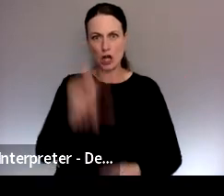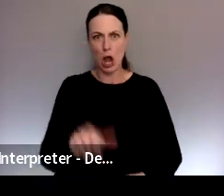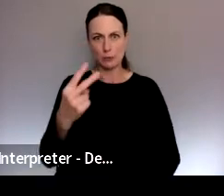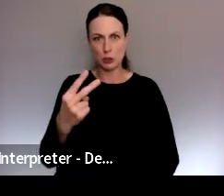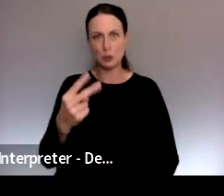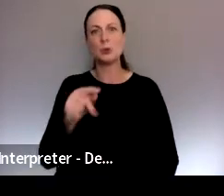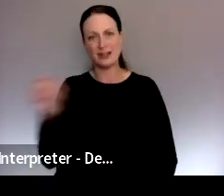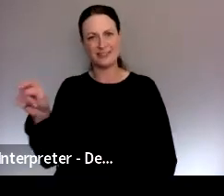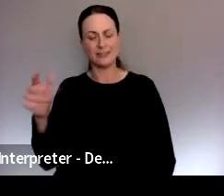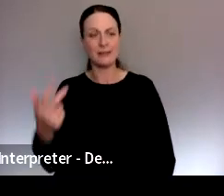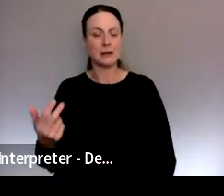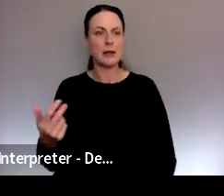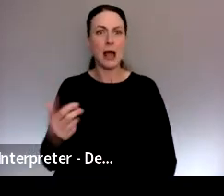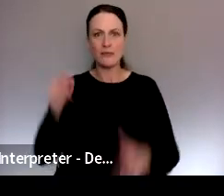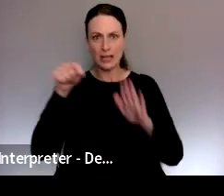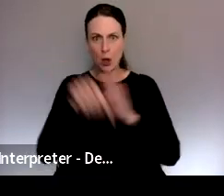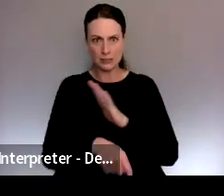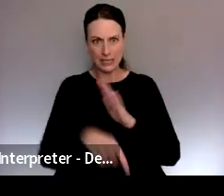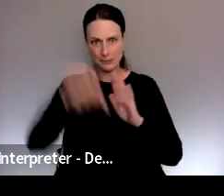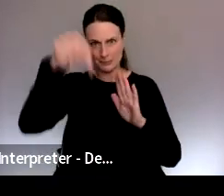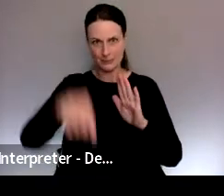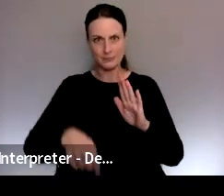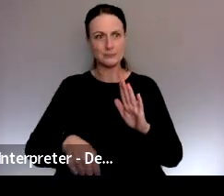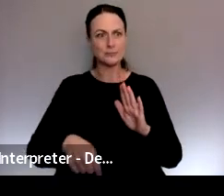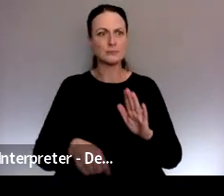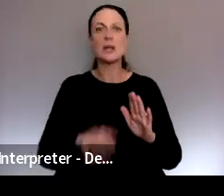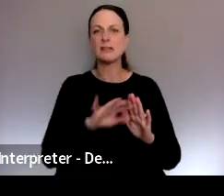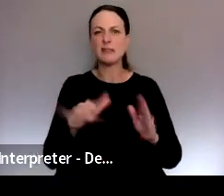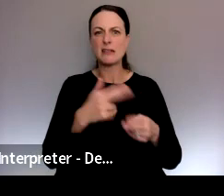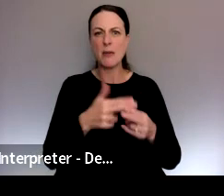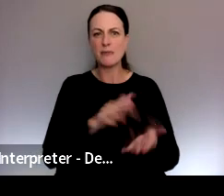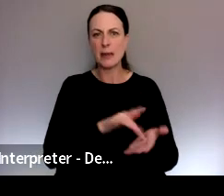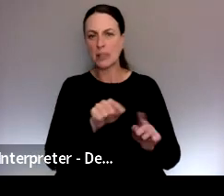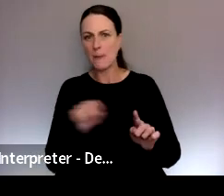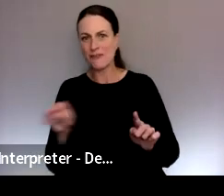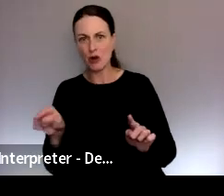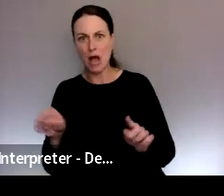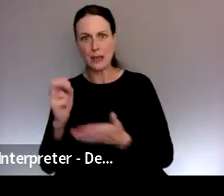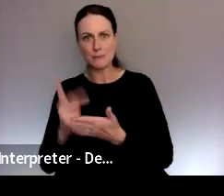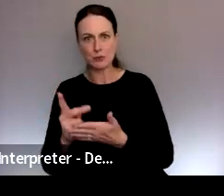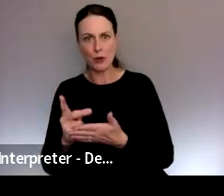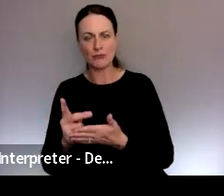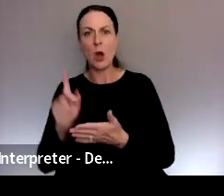Column 2 of 3. Mark: And then if I go down into the table. > Tolbutamide. Mark: And as I move across... > Approved.